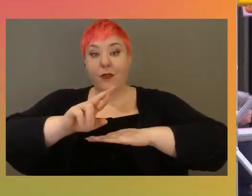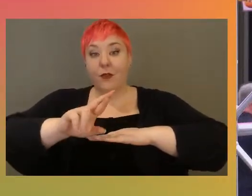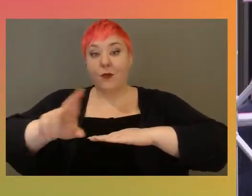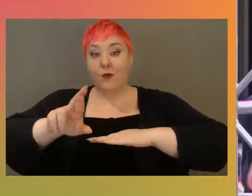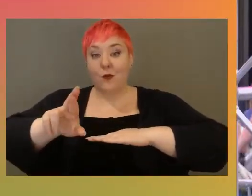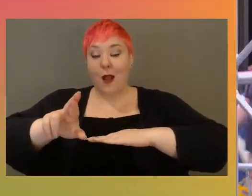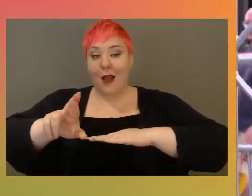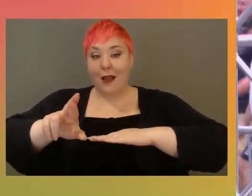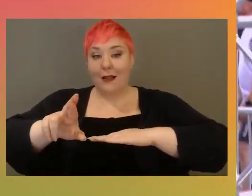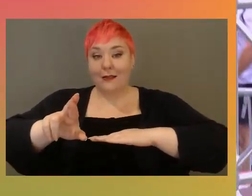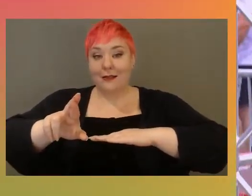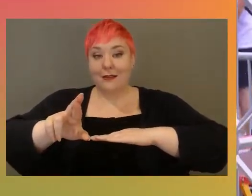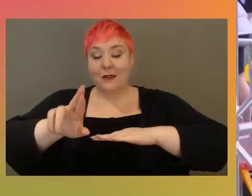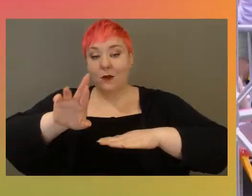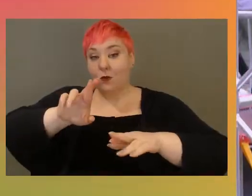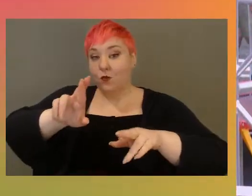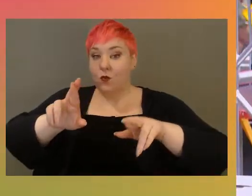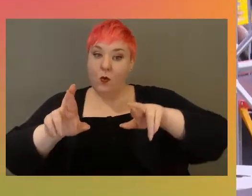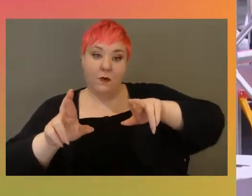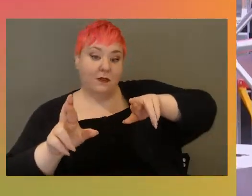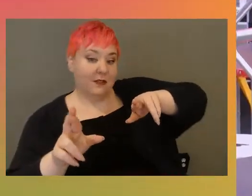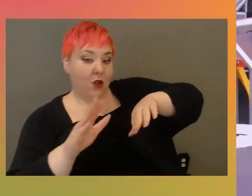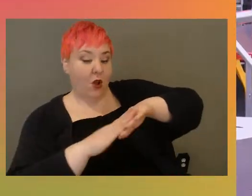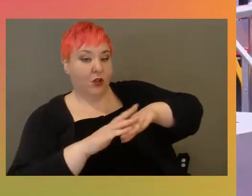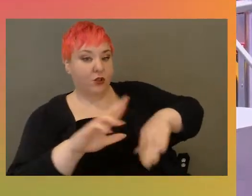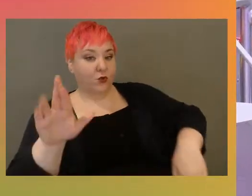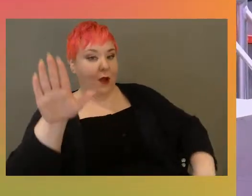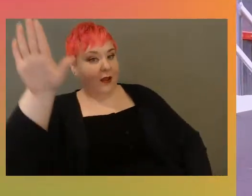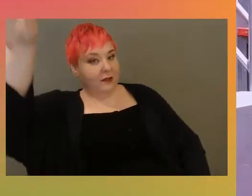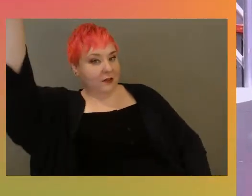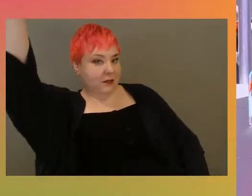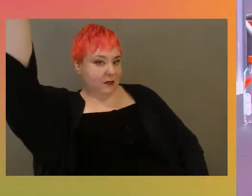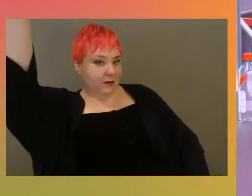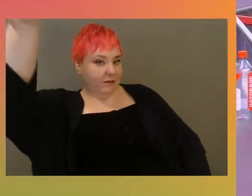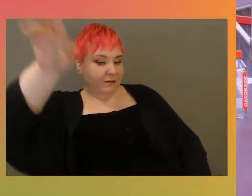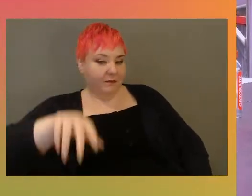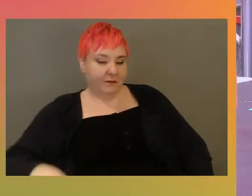LOWER ALL THE WAY TO YOUR MATCH.